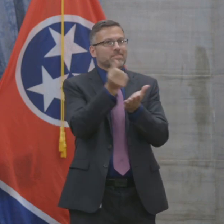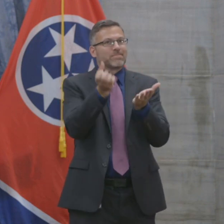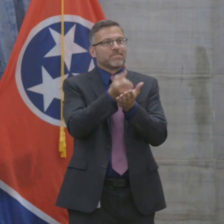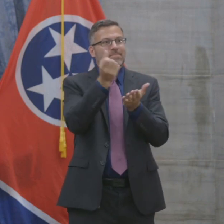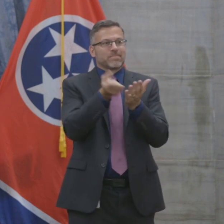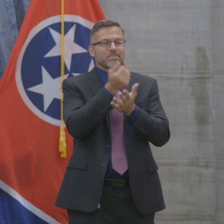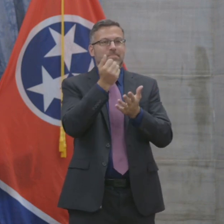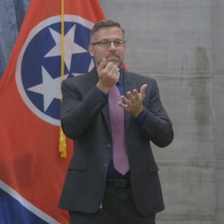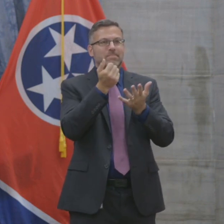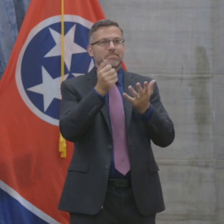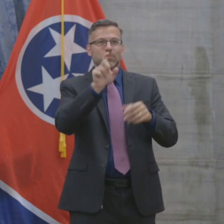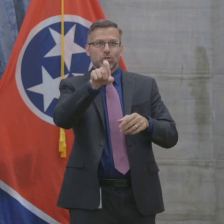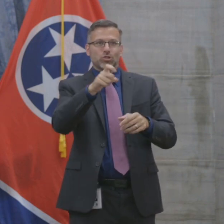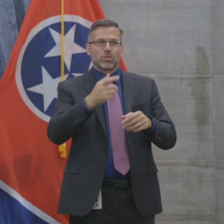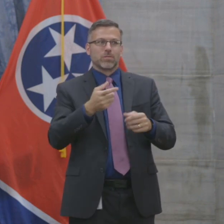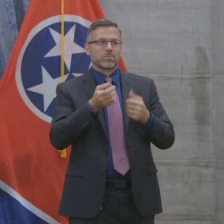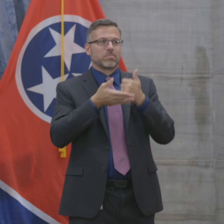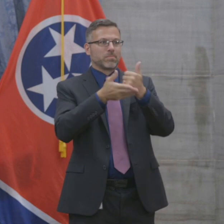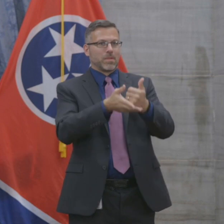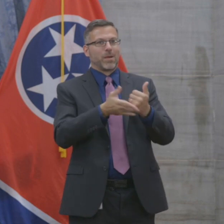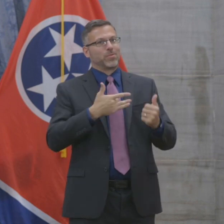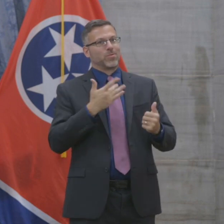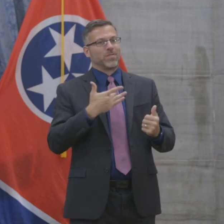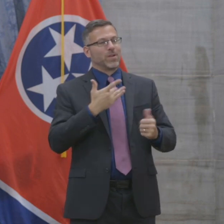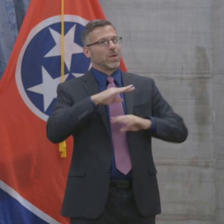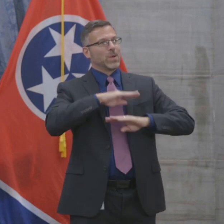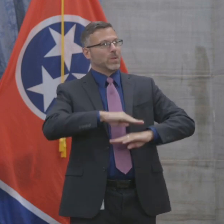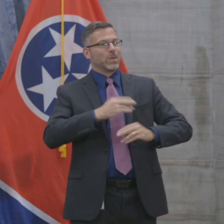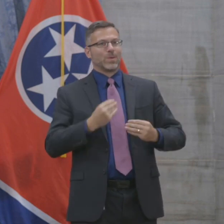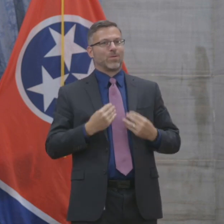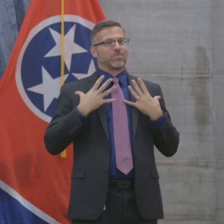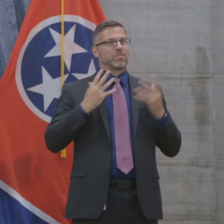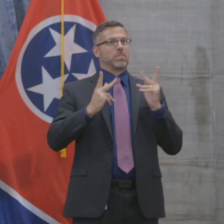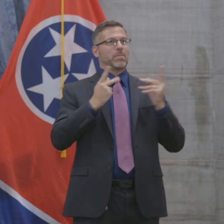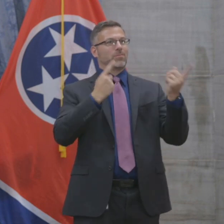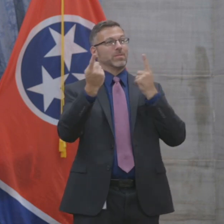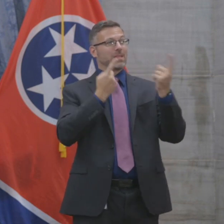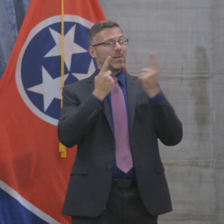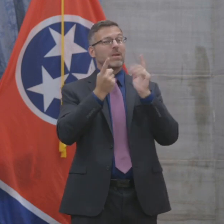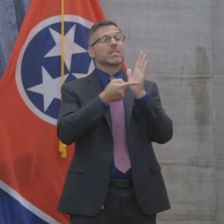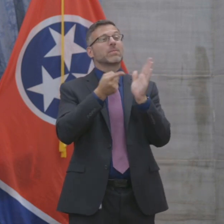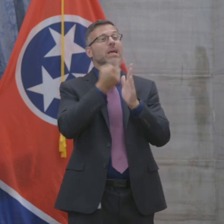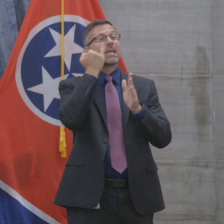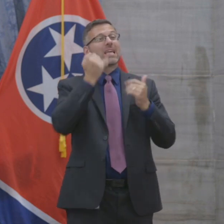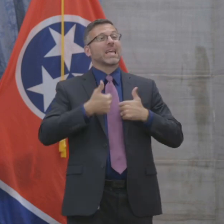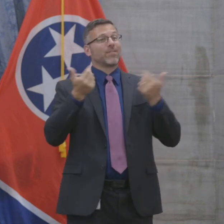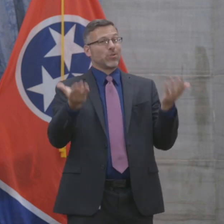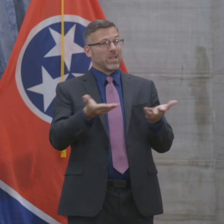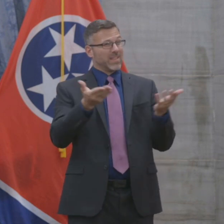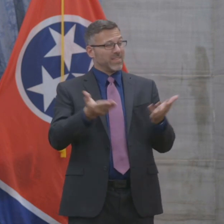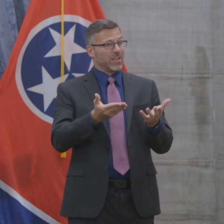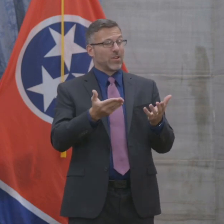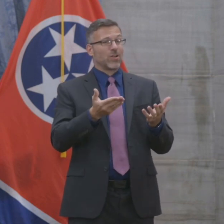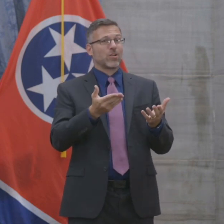mitigating the spread of this virus as we move forward. I also want to share some encouraging news around our